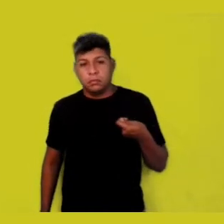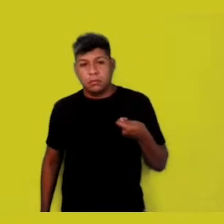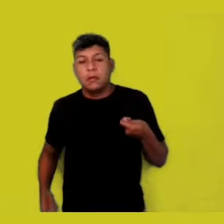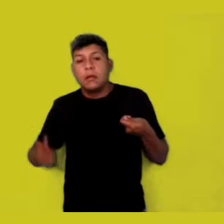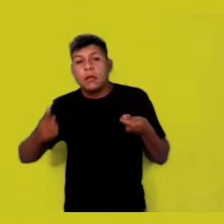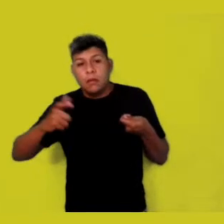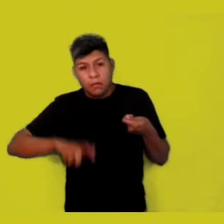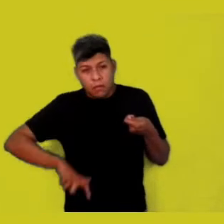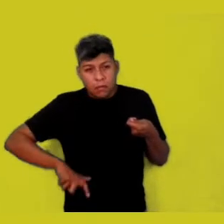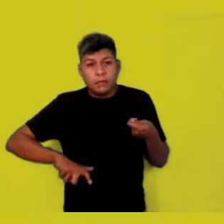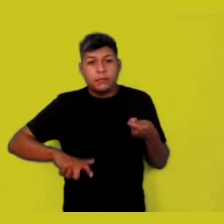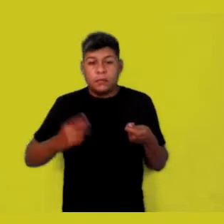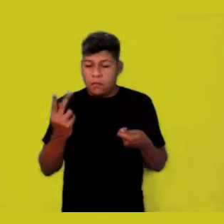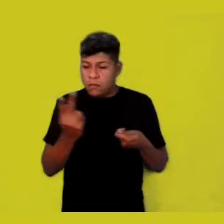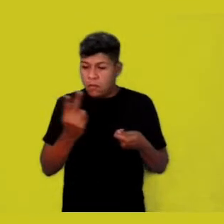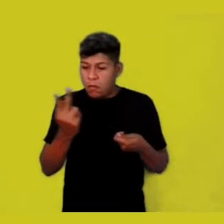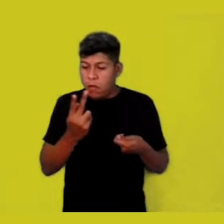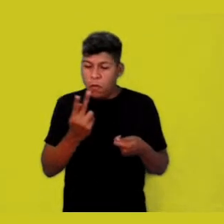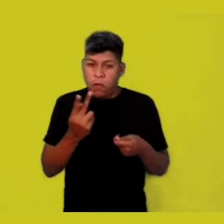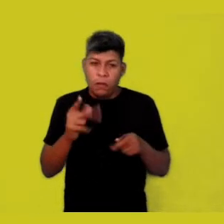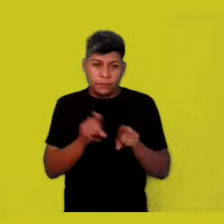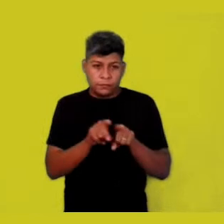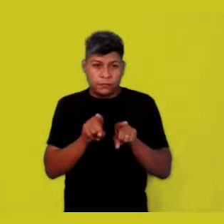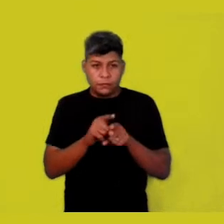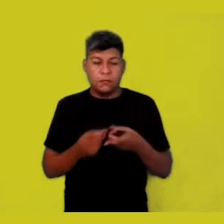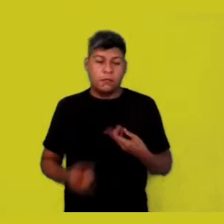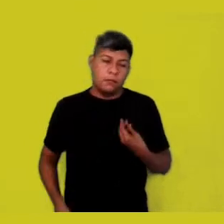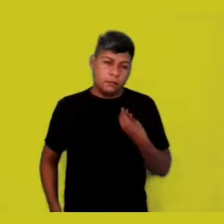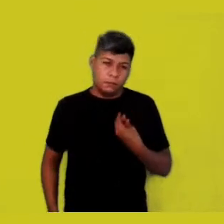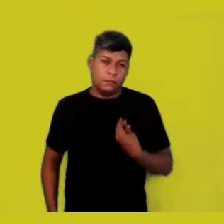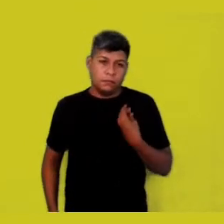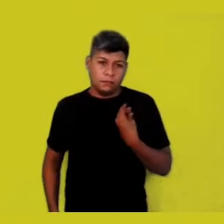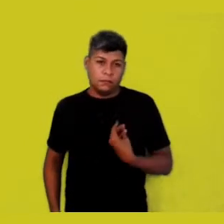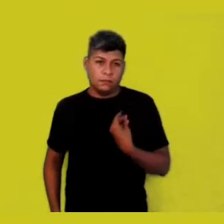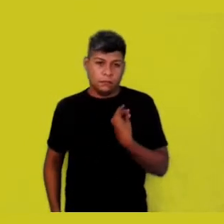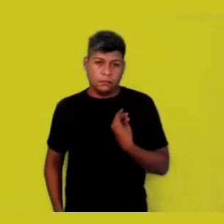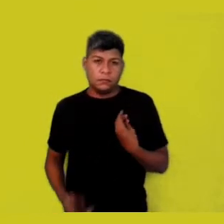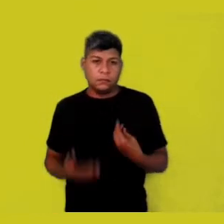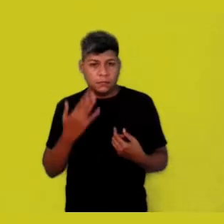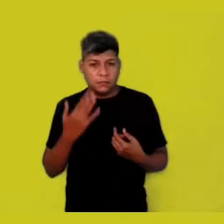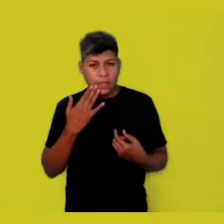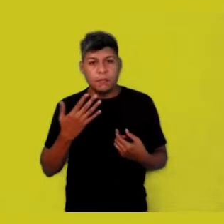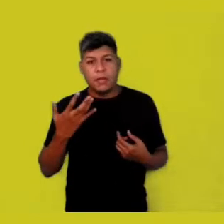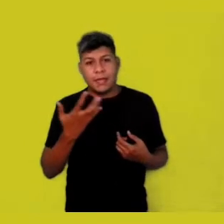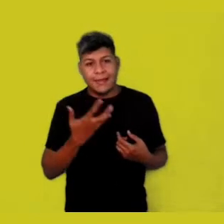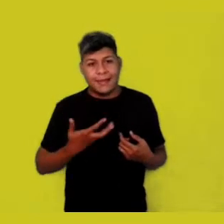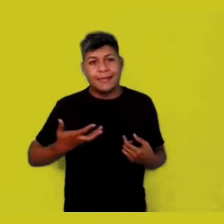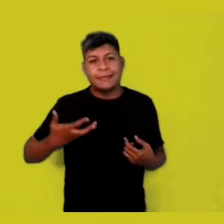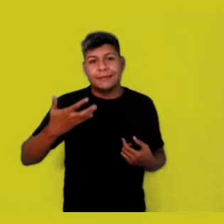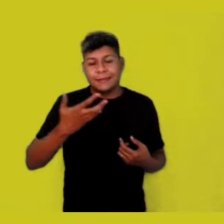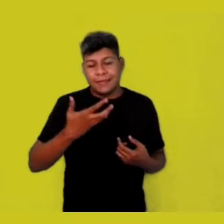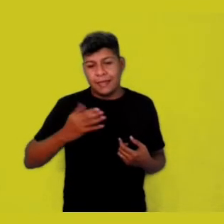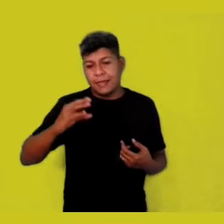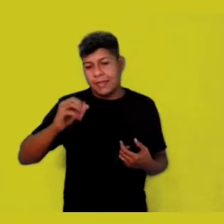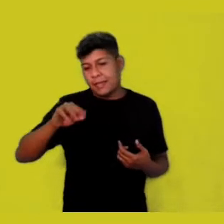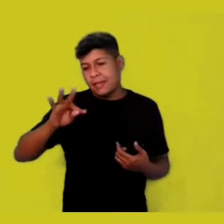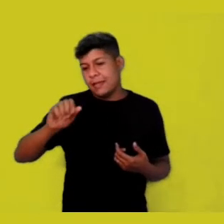of a double existence, enchantment, chant, means cutting rough stone.